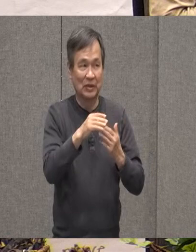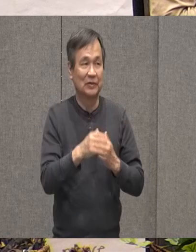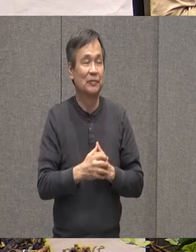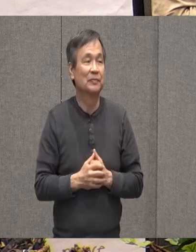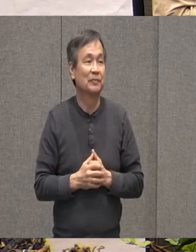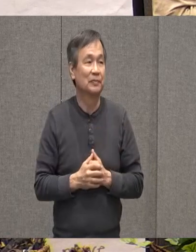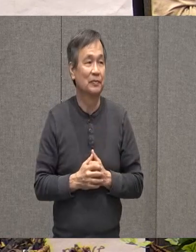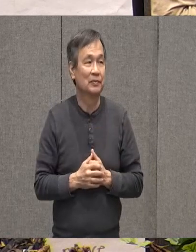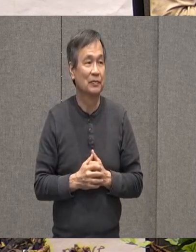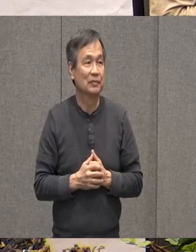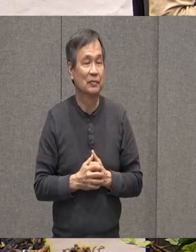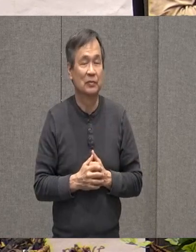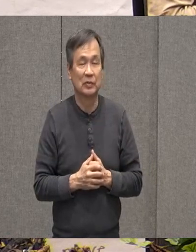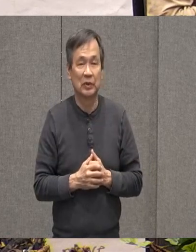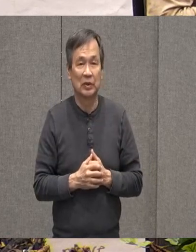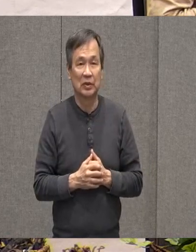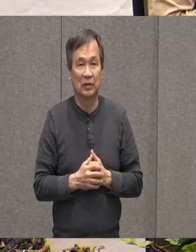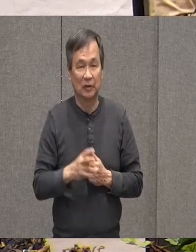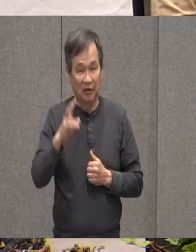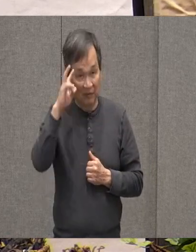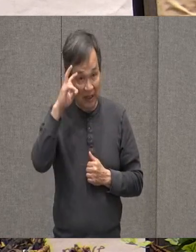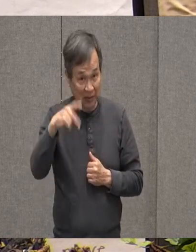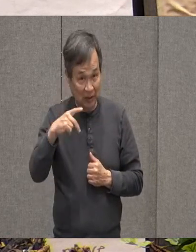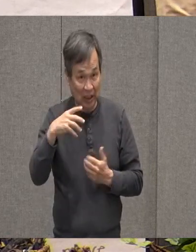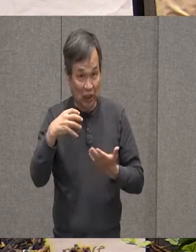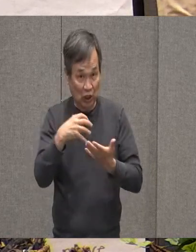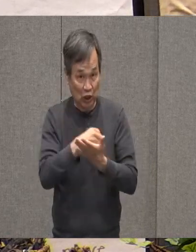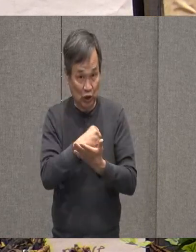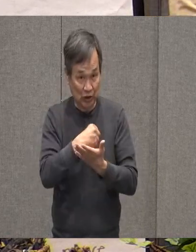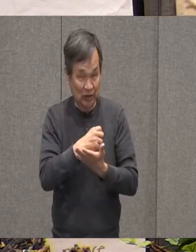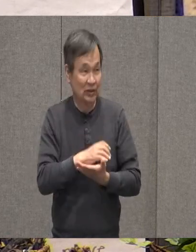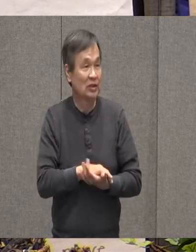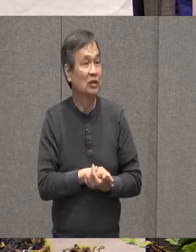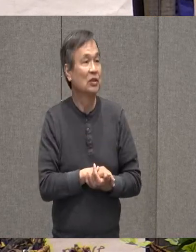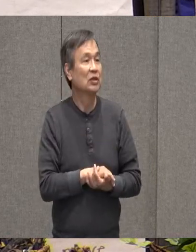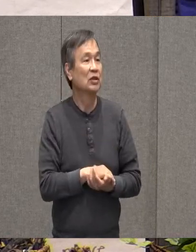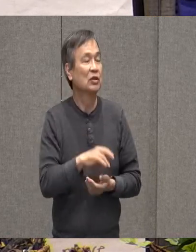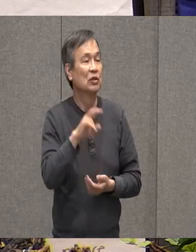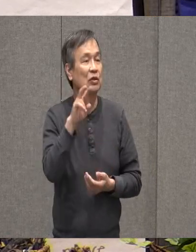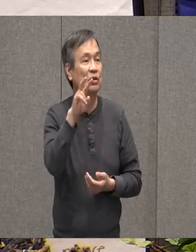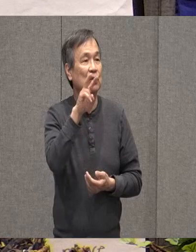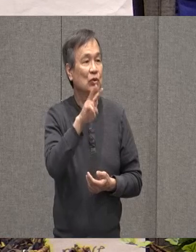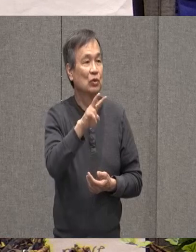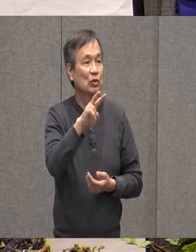Mr. Pence, vice president pence makes 235,083 dollars per year.